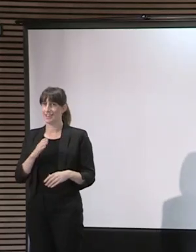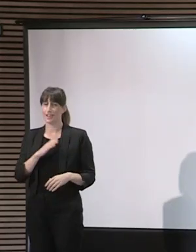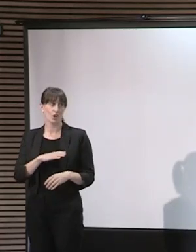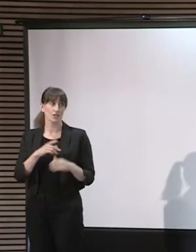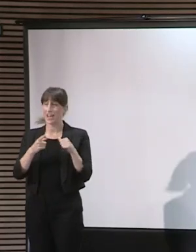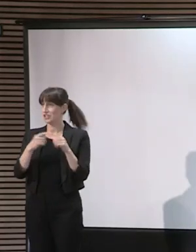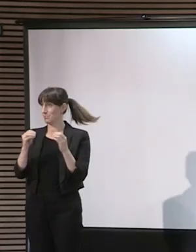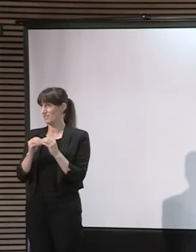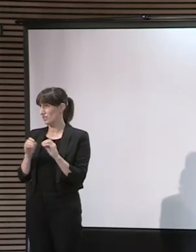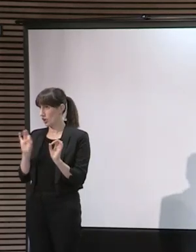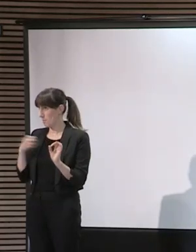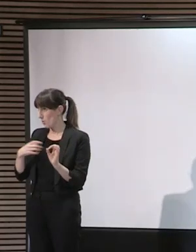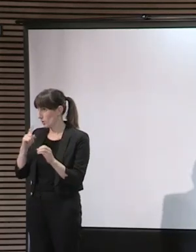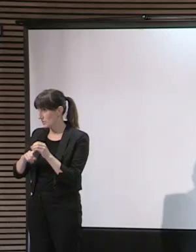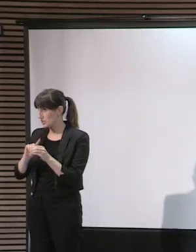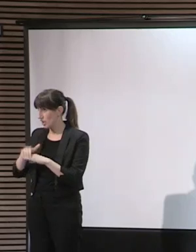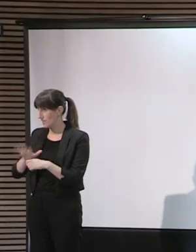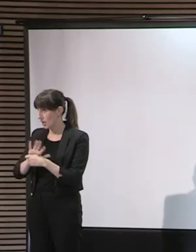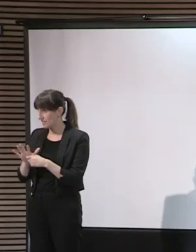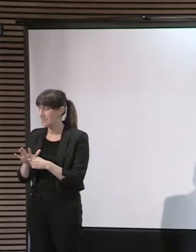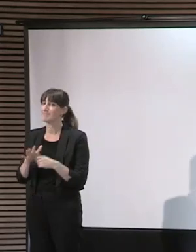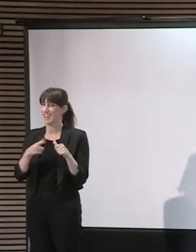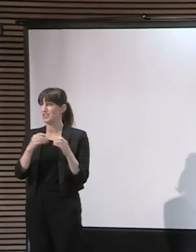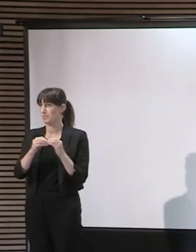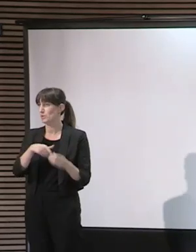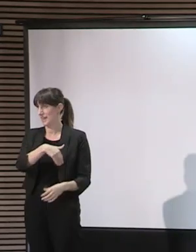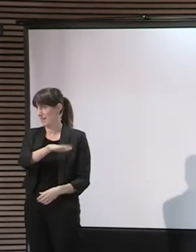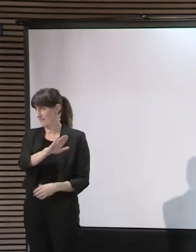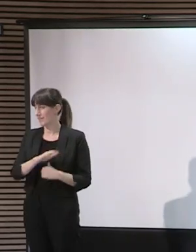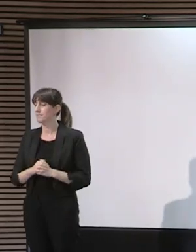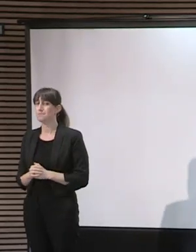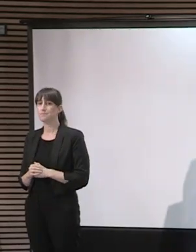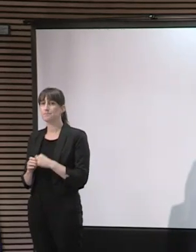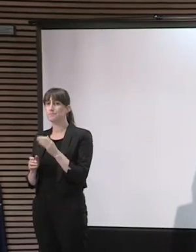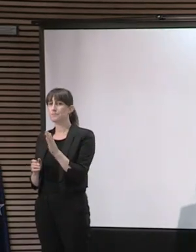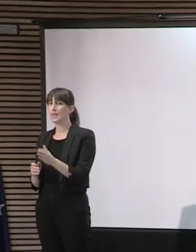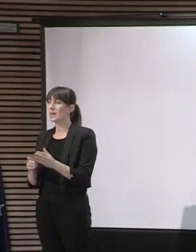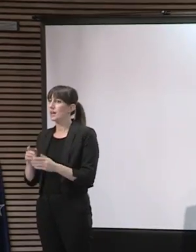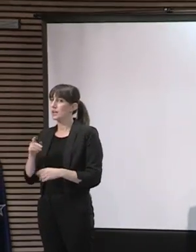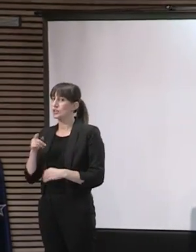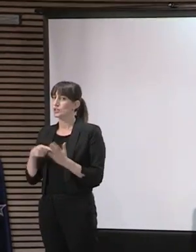Anything else for Dr Bloomfield? Thank you, Dr Bloomfield. I'll come back to you.